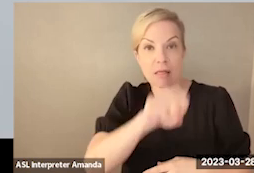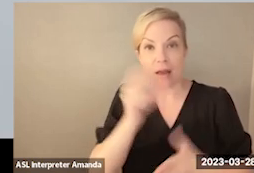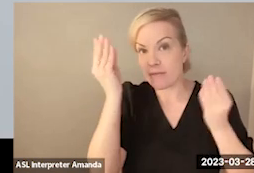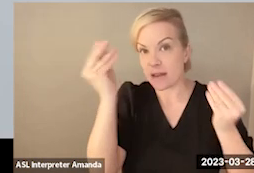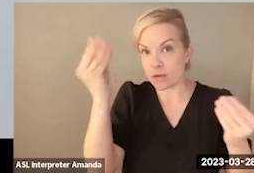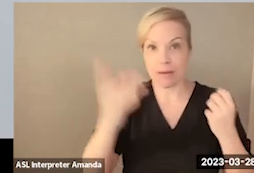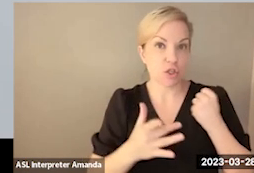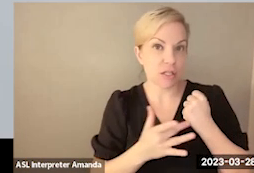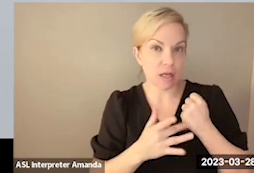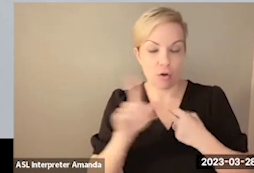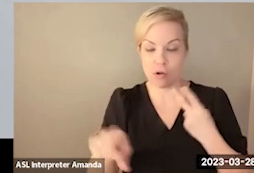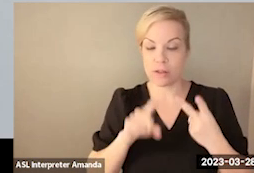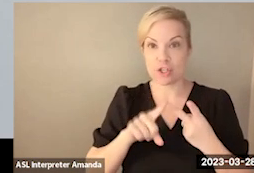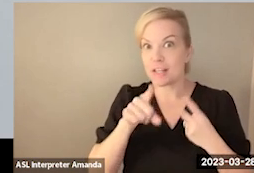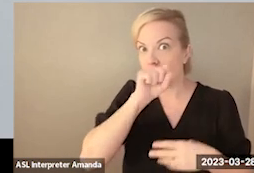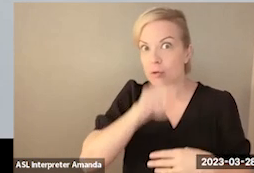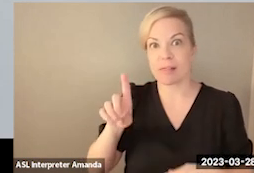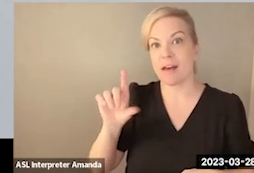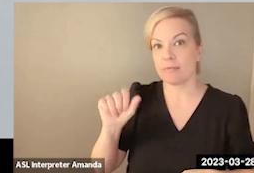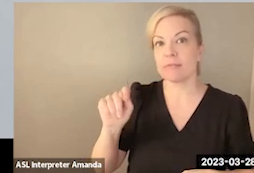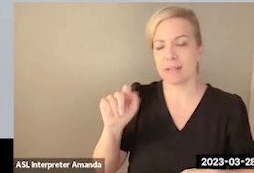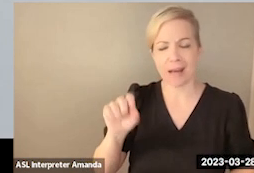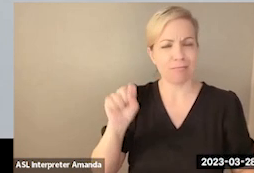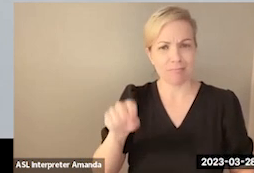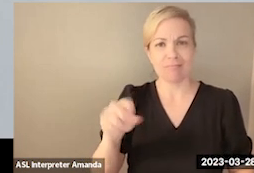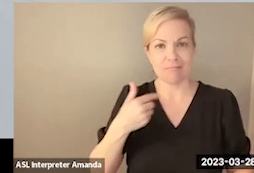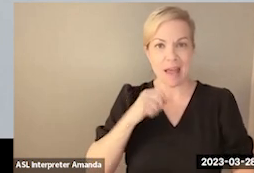Debbie Stine, Science & Technology Policy Academy: I like to deal with data. There are jobs out there like that.